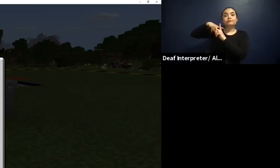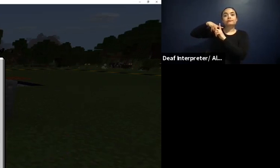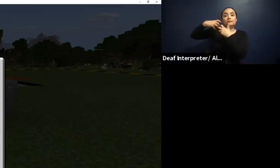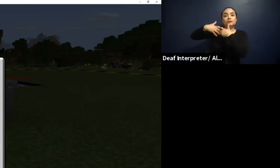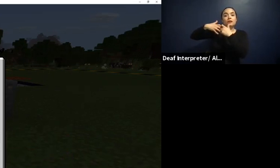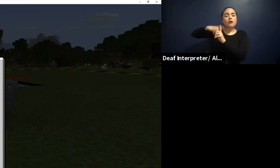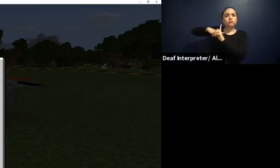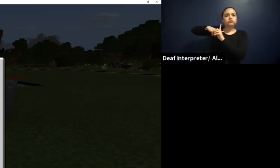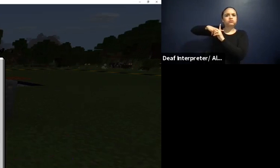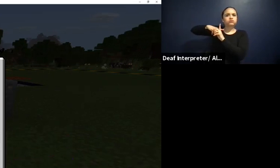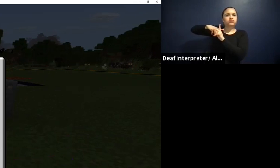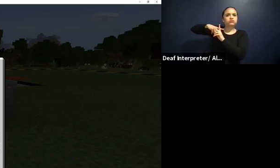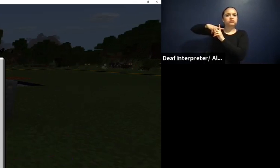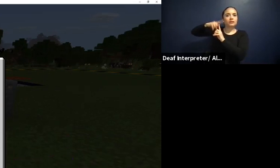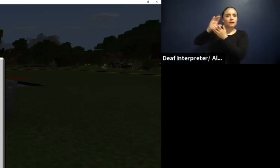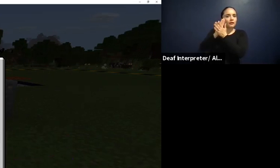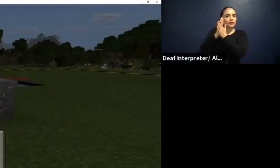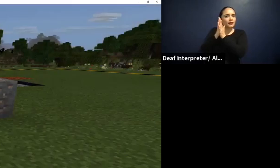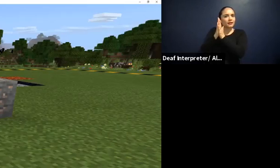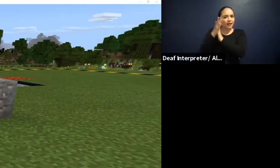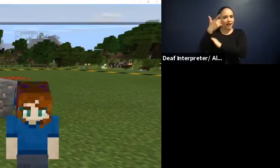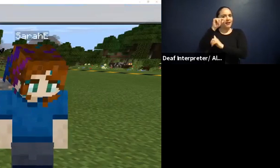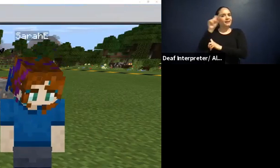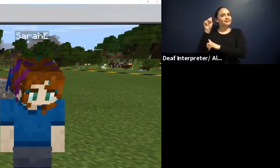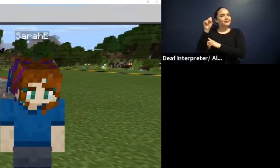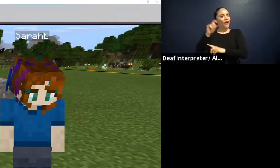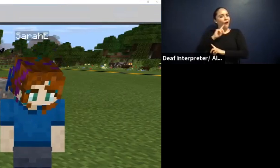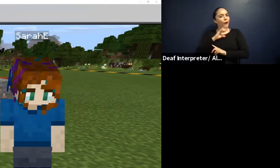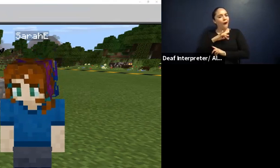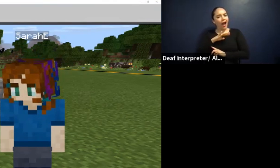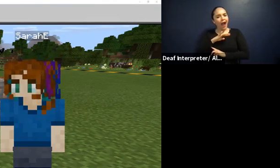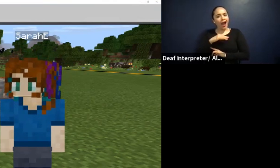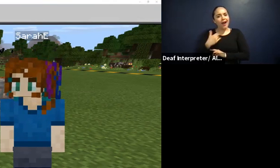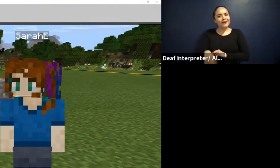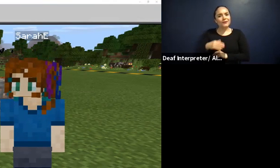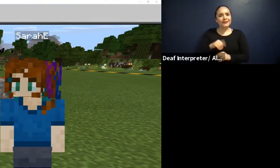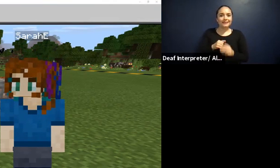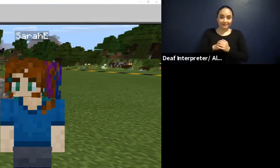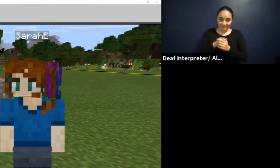I get some glass. [Kim]: Awesome. [Sarah]: So, accurate science? [Kim]: Accurate science, absolutely.